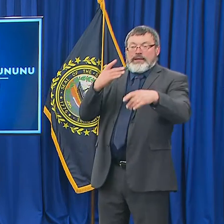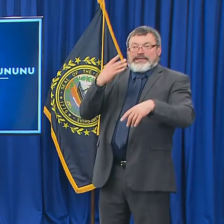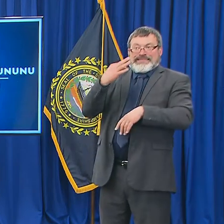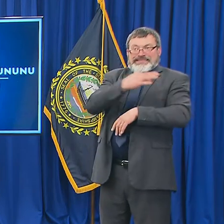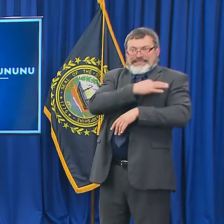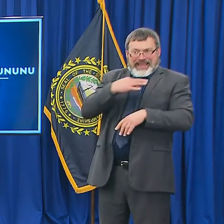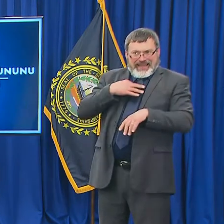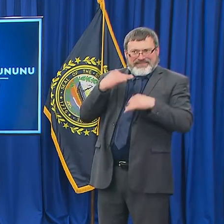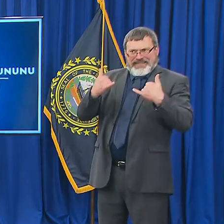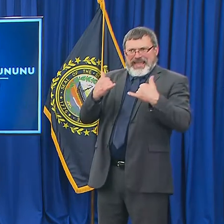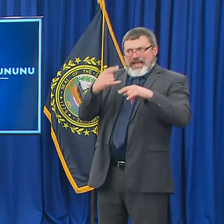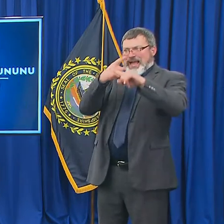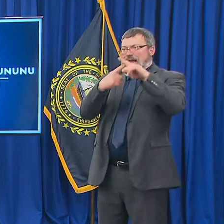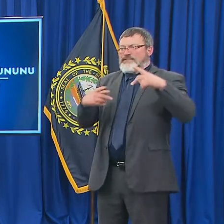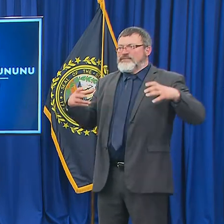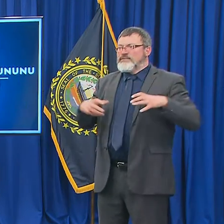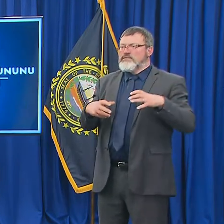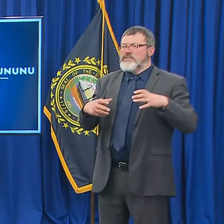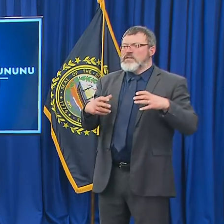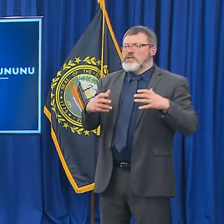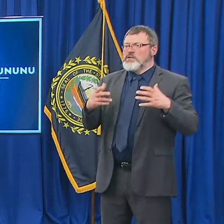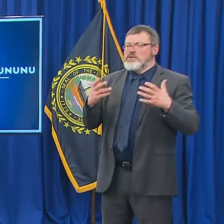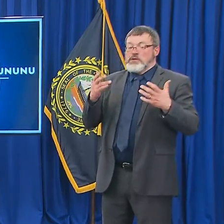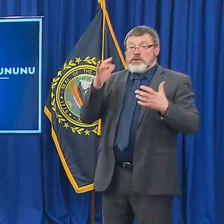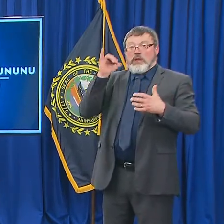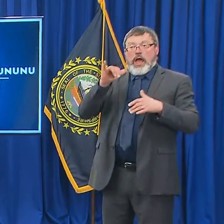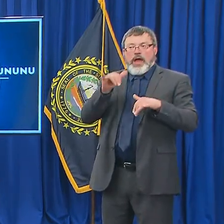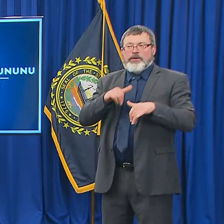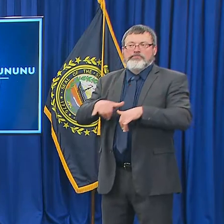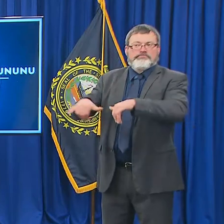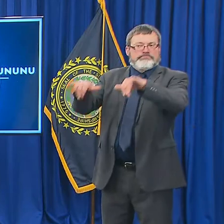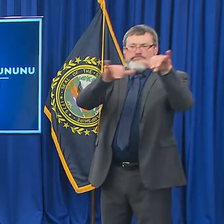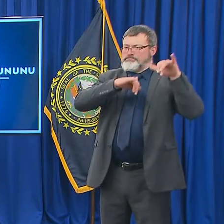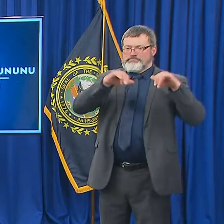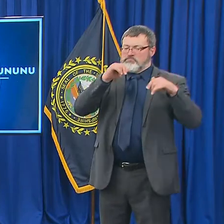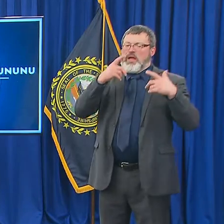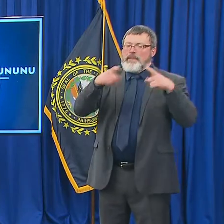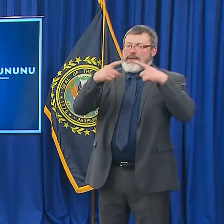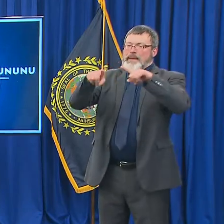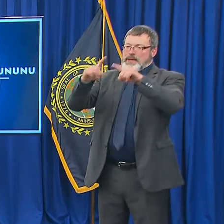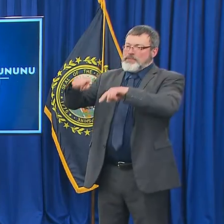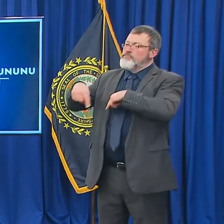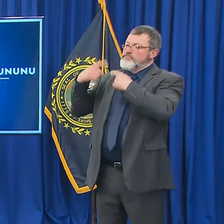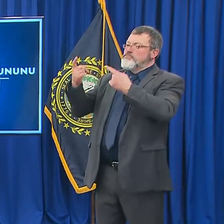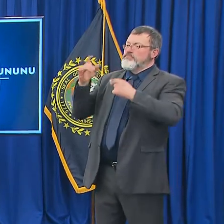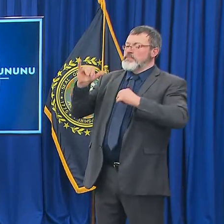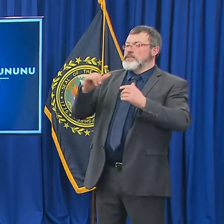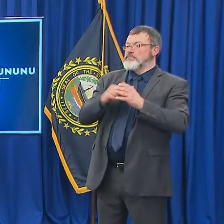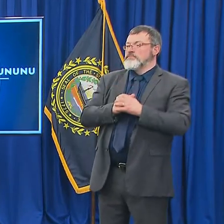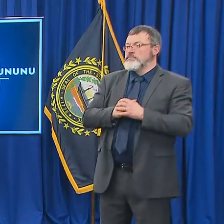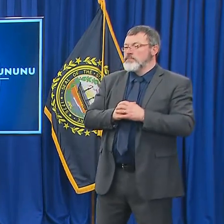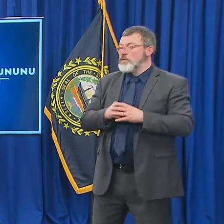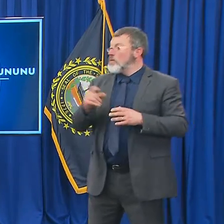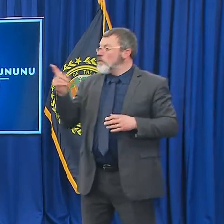So we start with the help people. Have there been any confirmed fatalities of people under 60 without Kilmore.